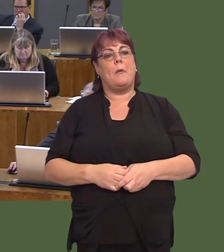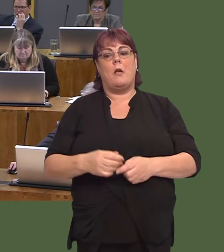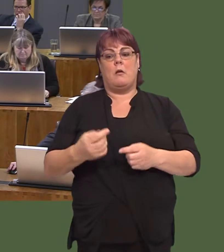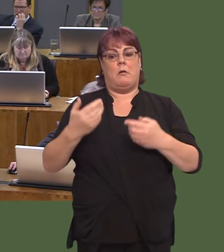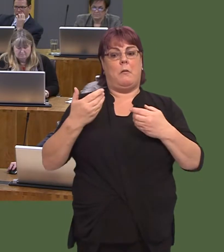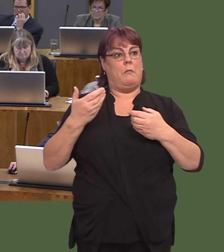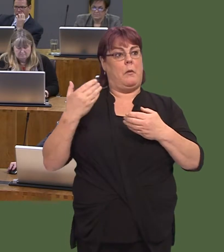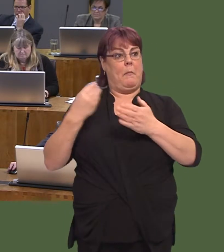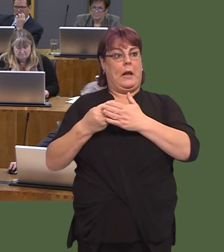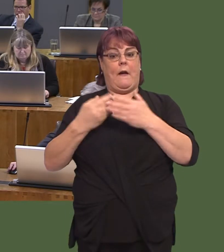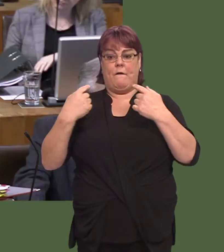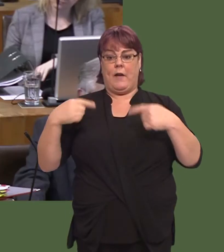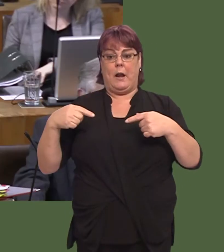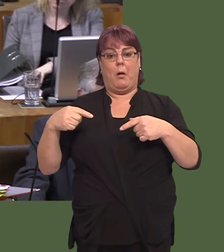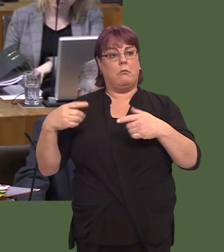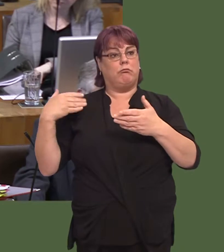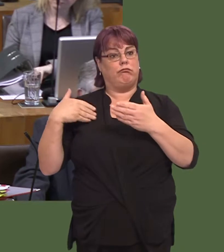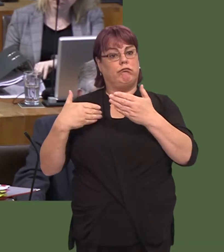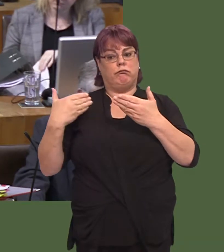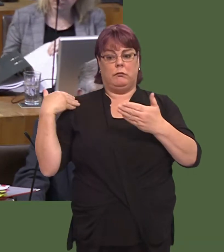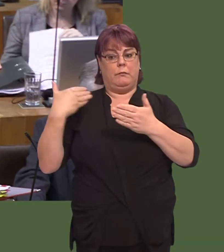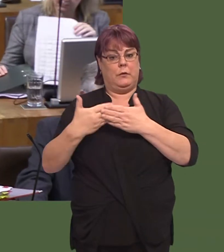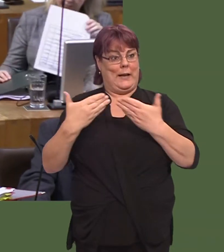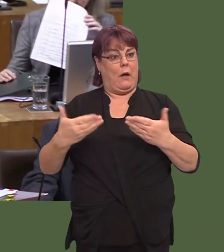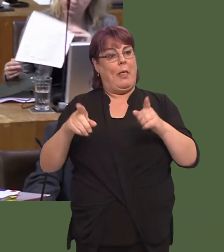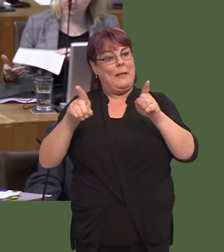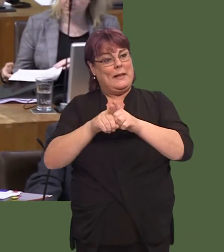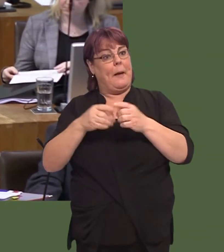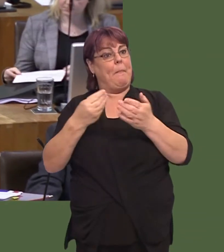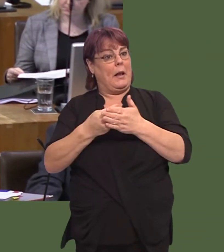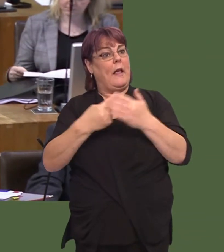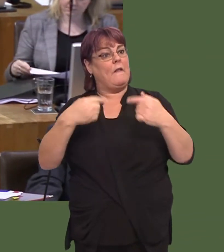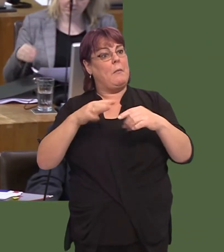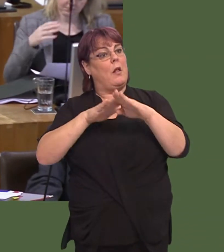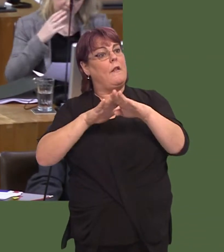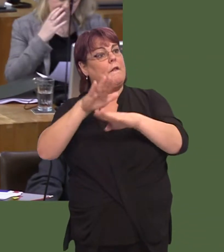What weíve told the UK Government is that the funding should be ring-fenced and that